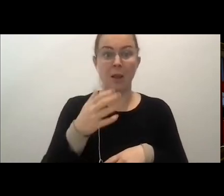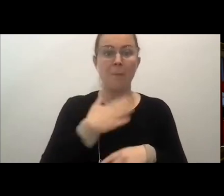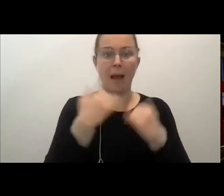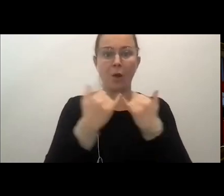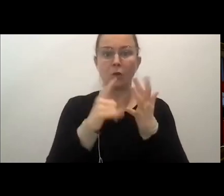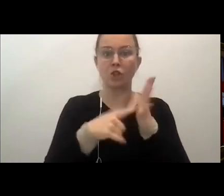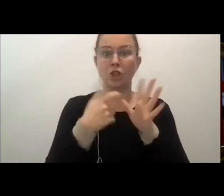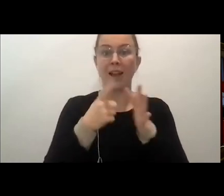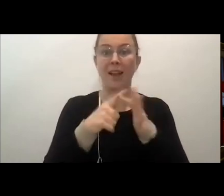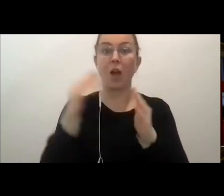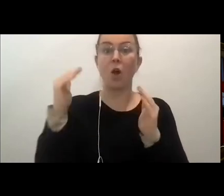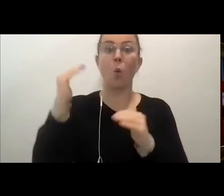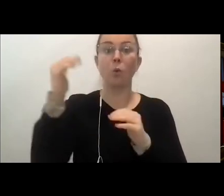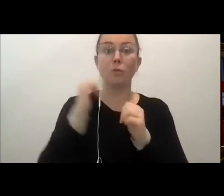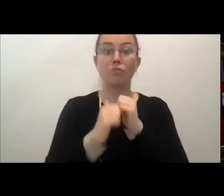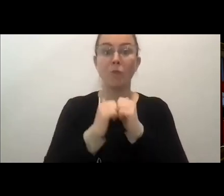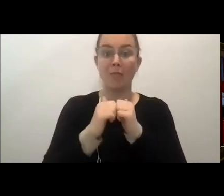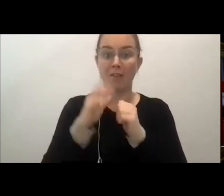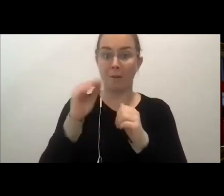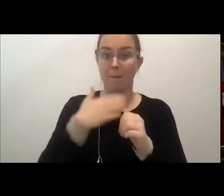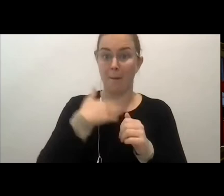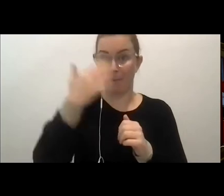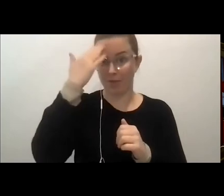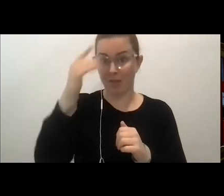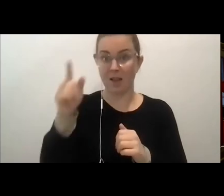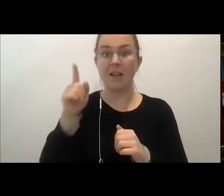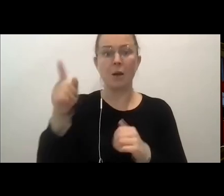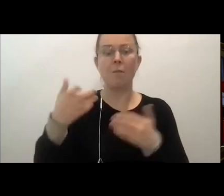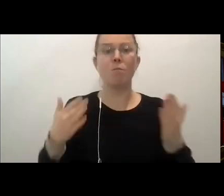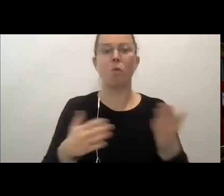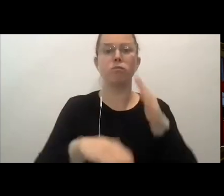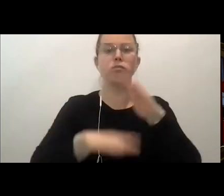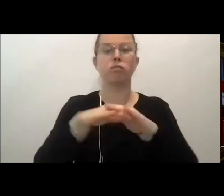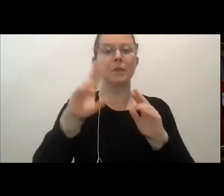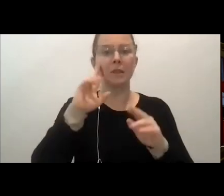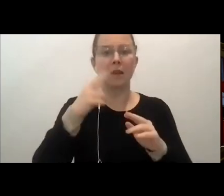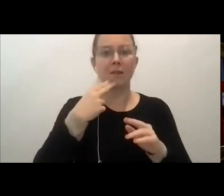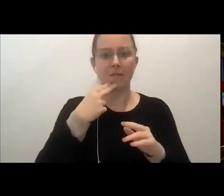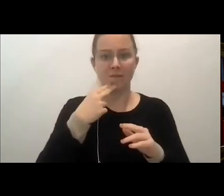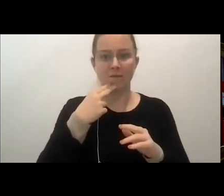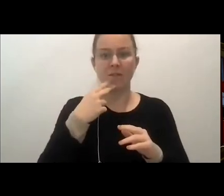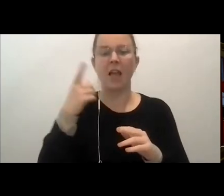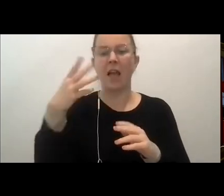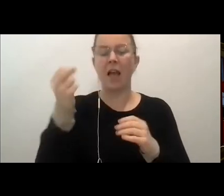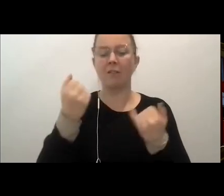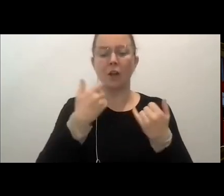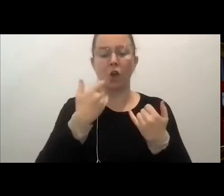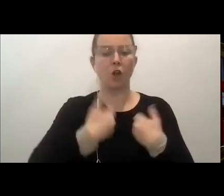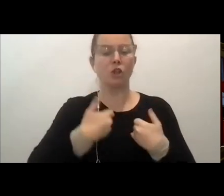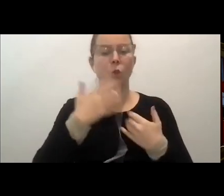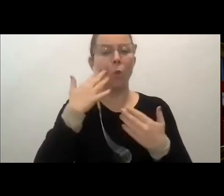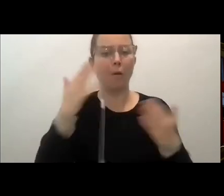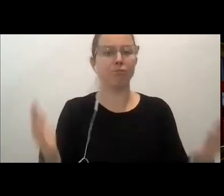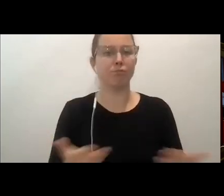He was born profoundly deaf due to complications with hydrocephaly as a baby and the way I